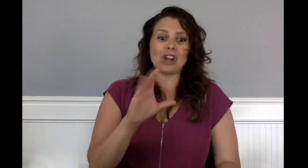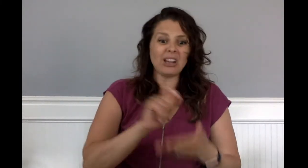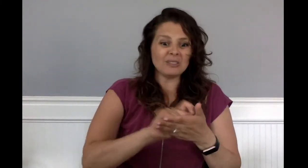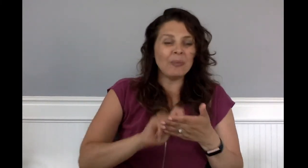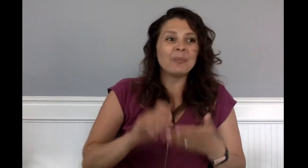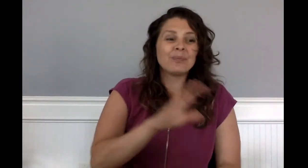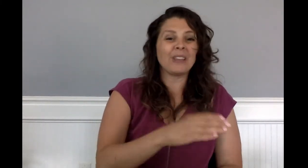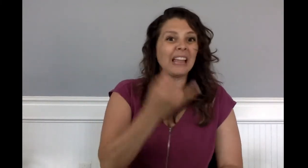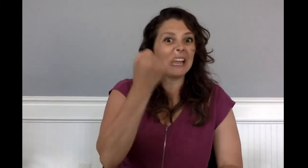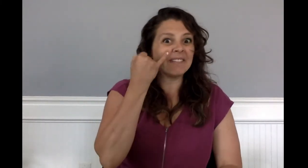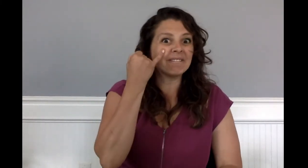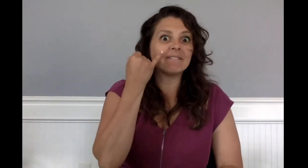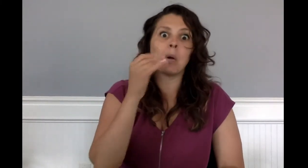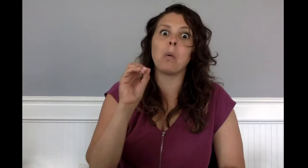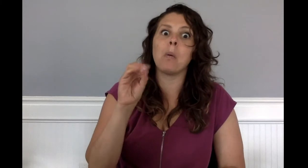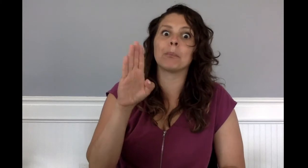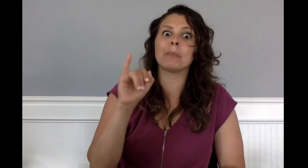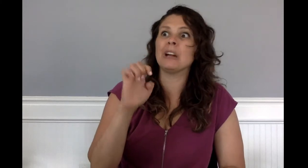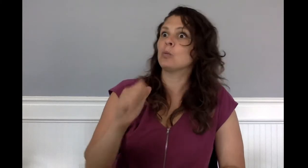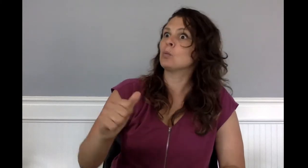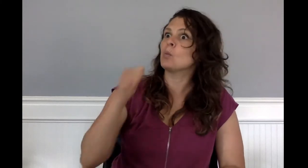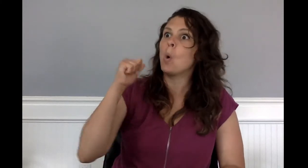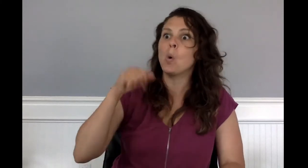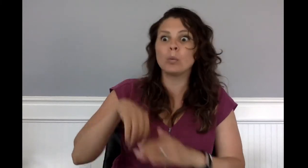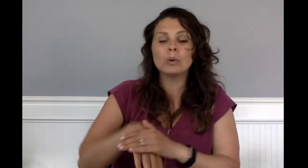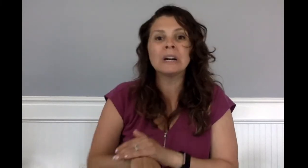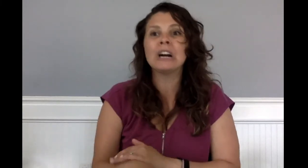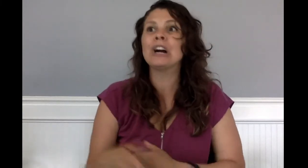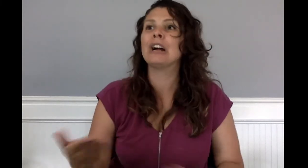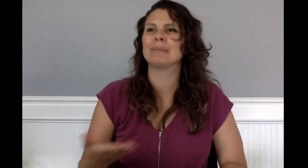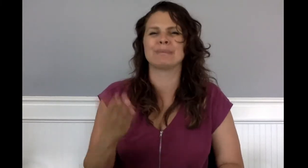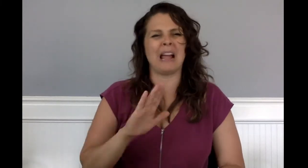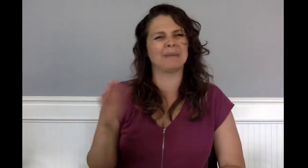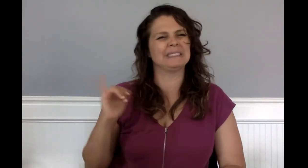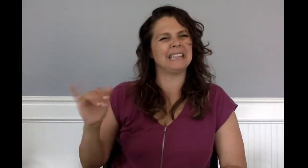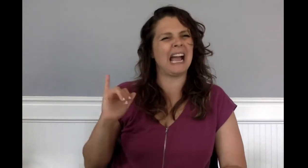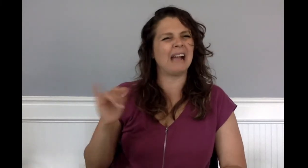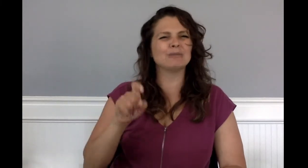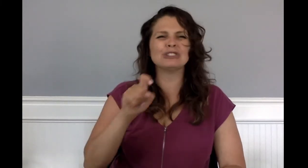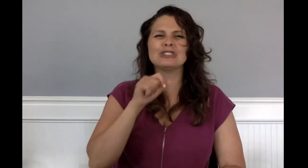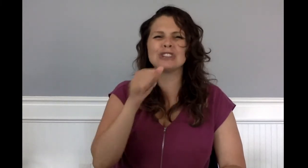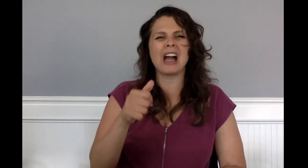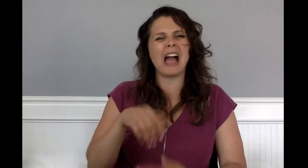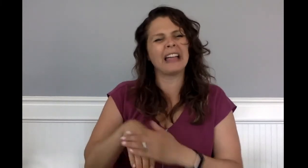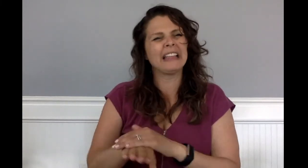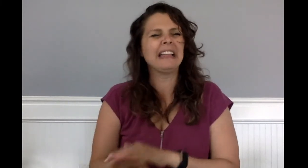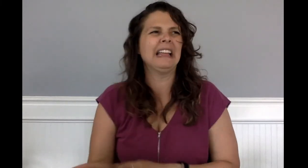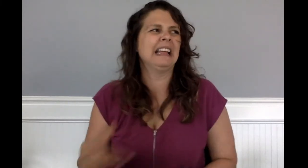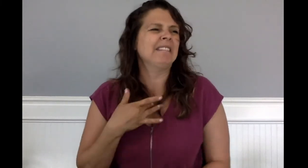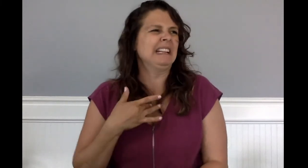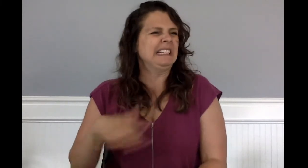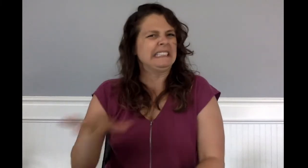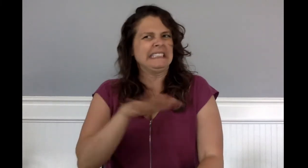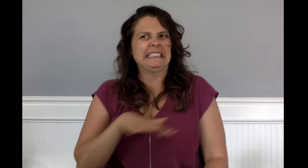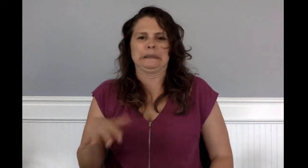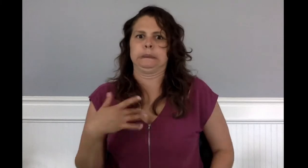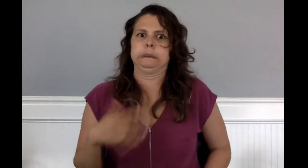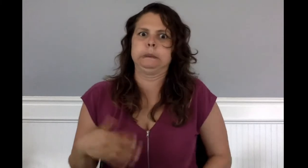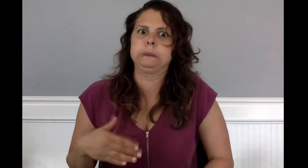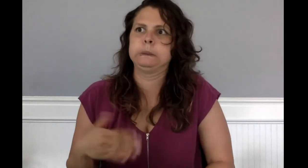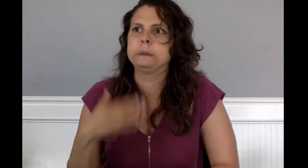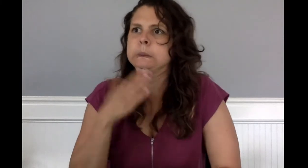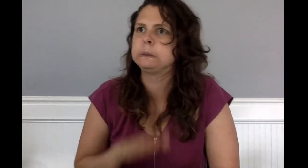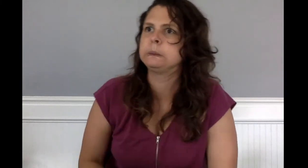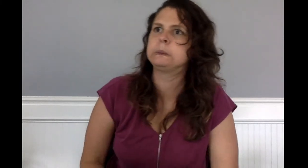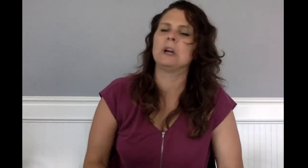“If Obie won’t go in,” Charlie wrote, “maybe we shouldn’t go in, either. This place gives me creeps.”